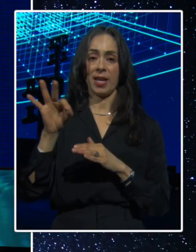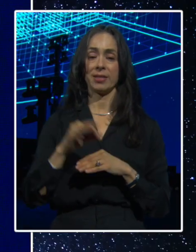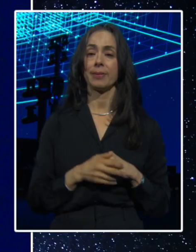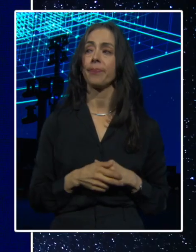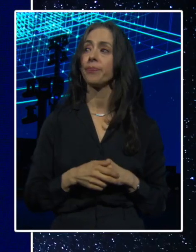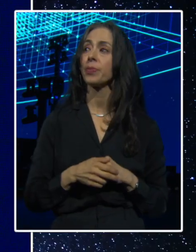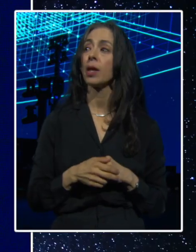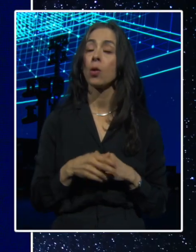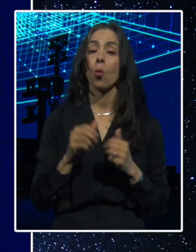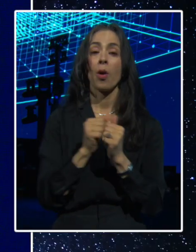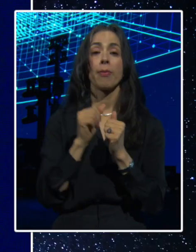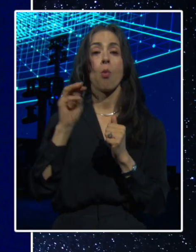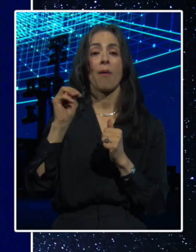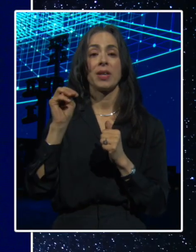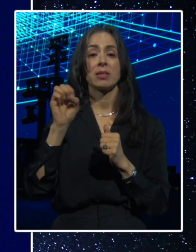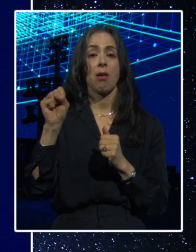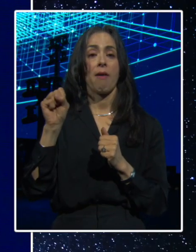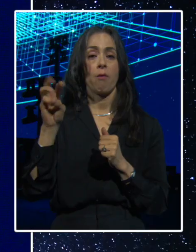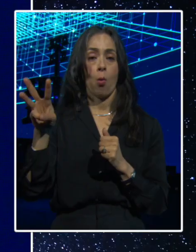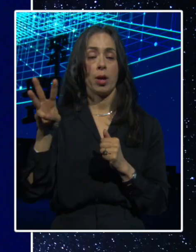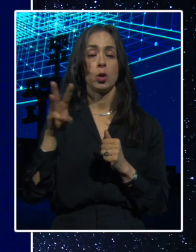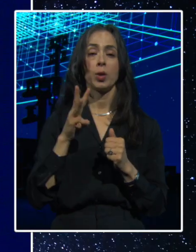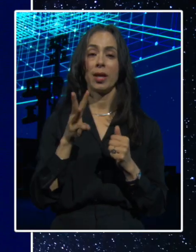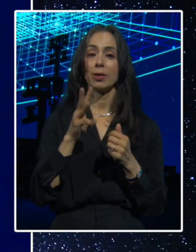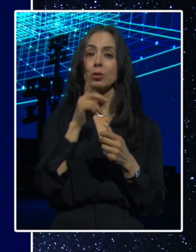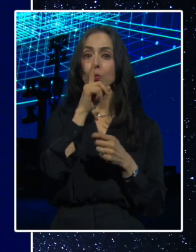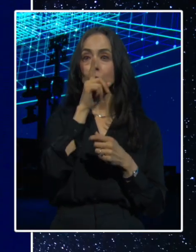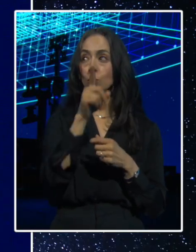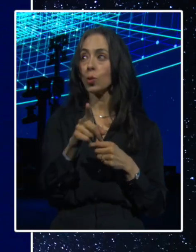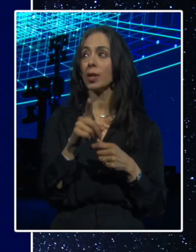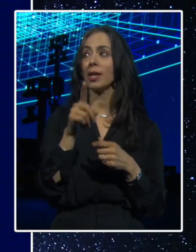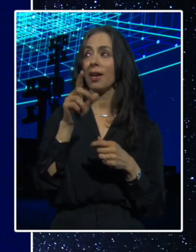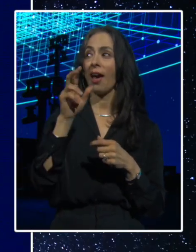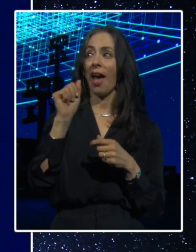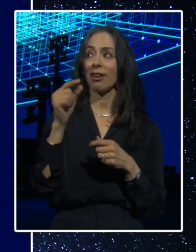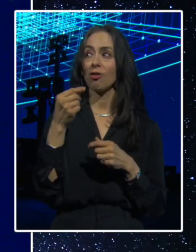So with HPE Morpheus Software, you get a truly agnostic solution